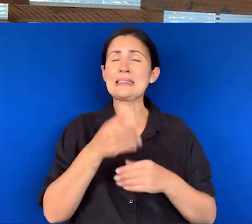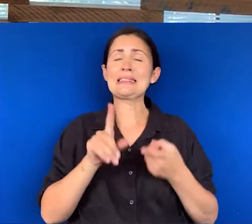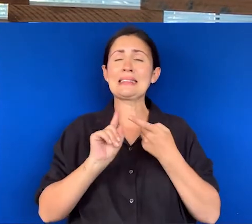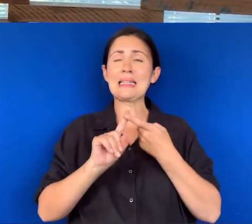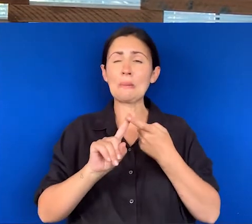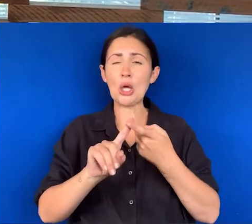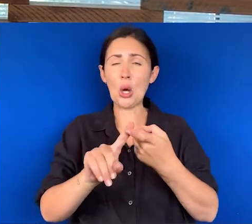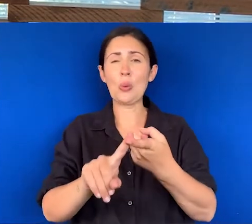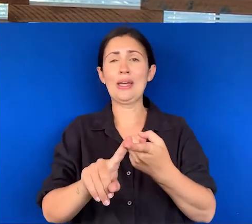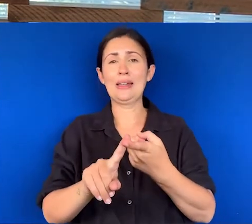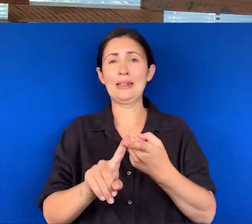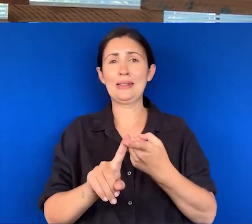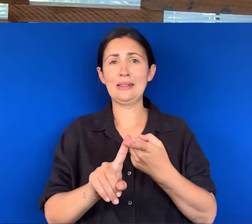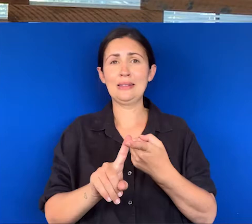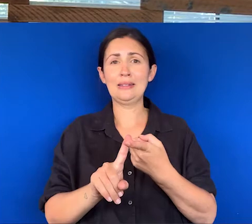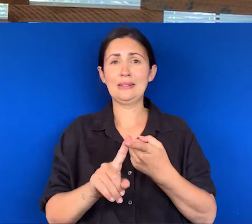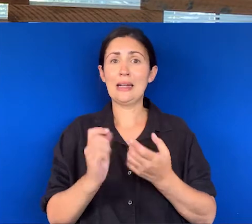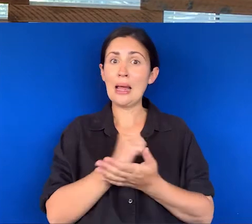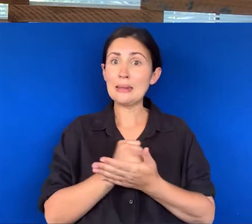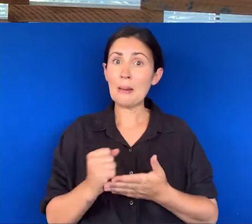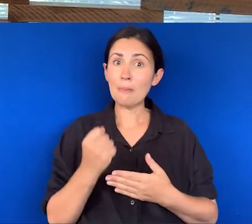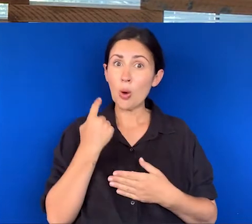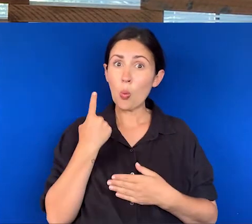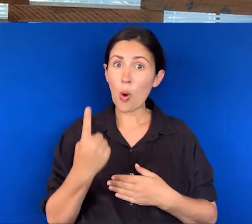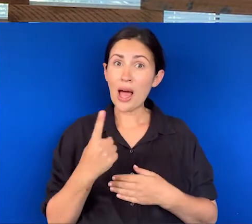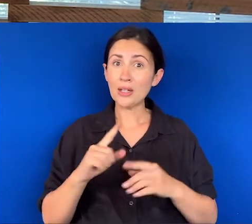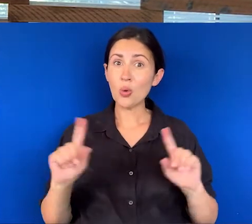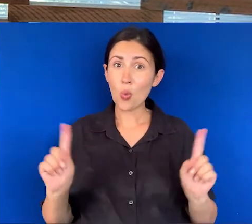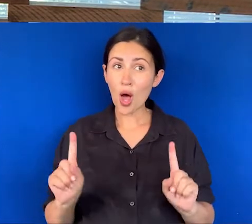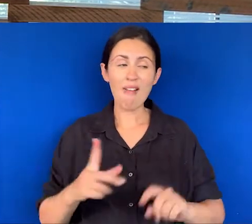But the primary thing you need to do is get vaccinated.